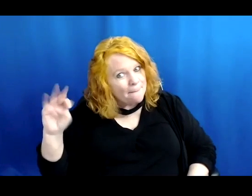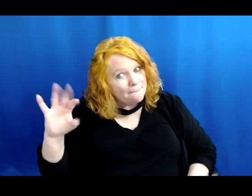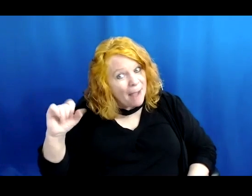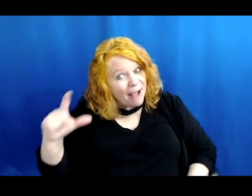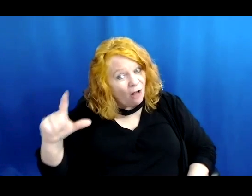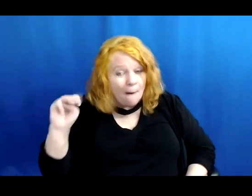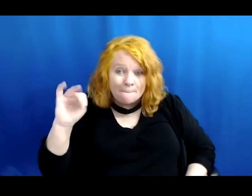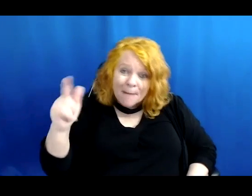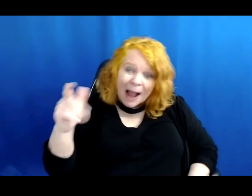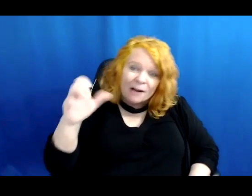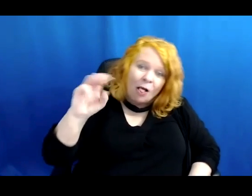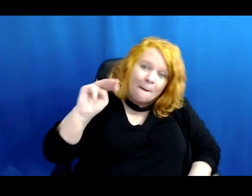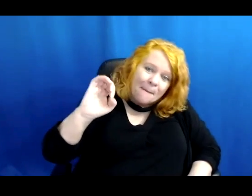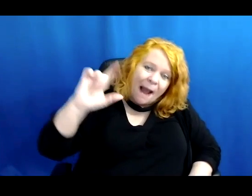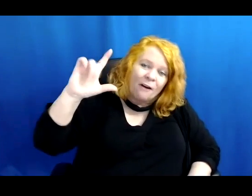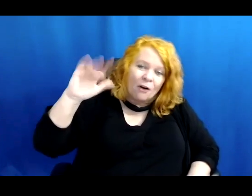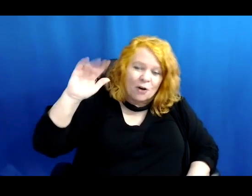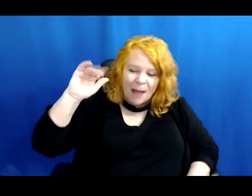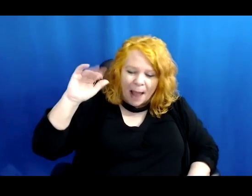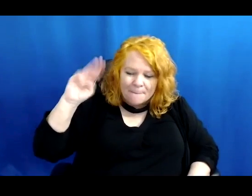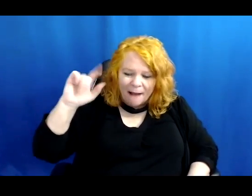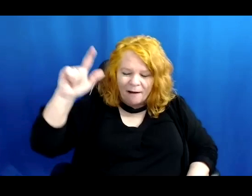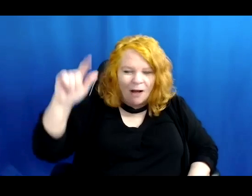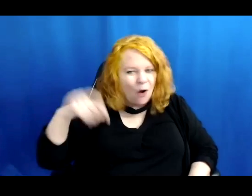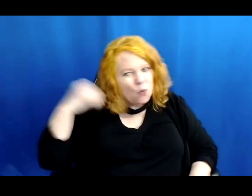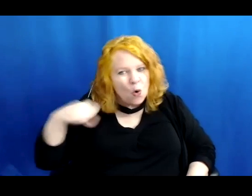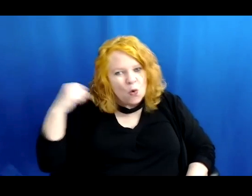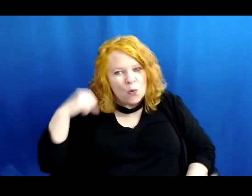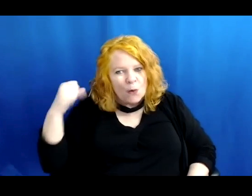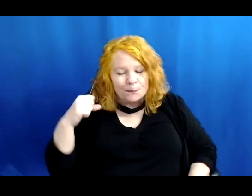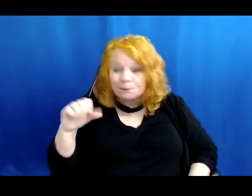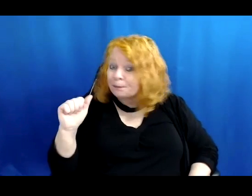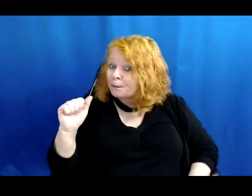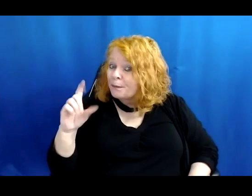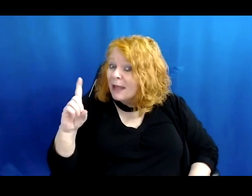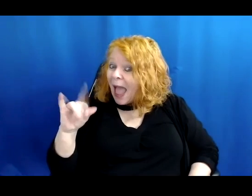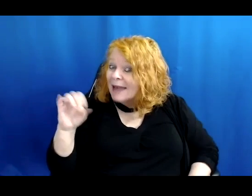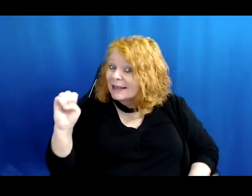Michael Michael goodbye Michael. Give me a wave! Goodbye, goodbye, goodbye